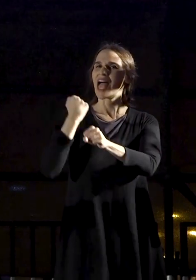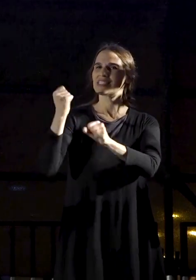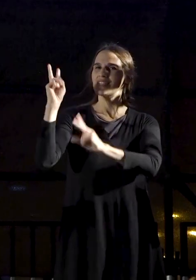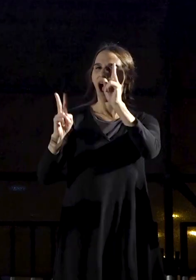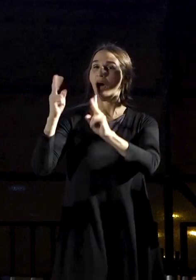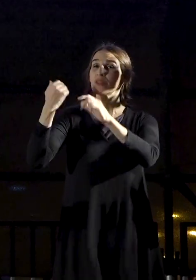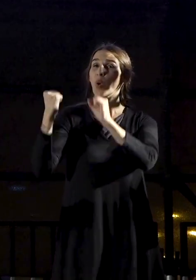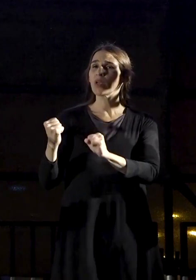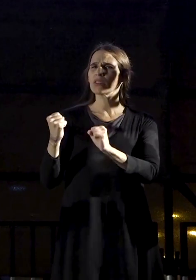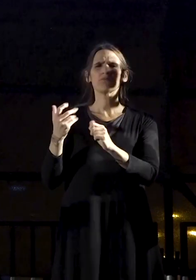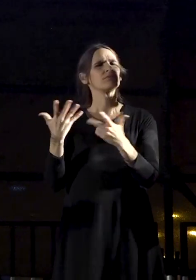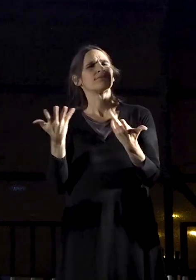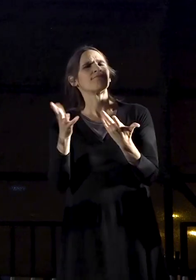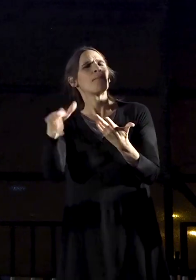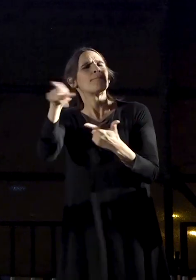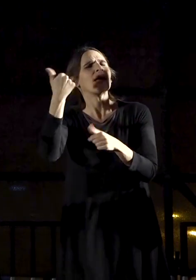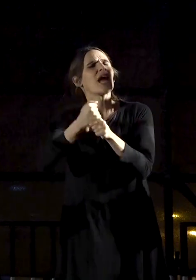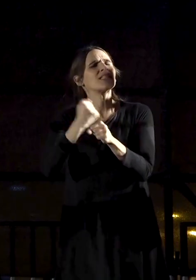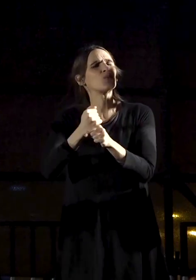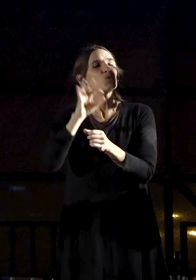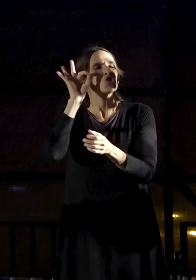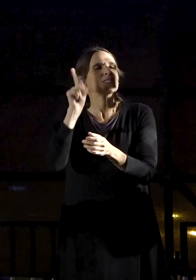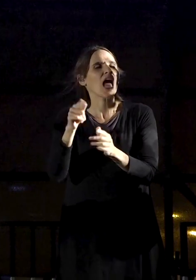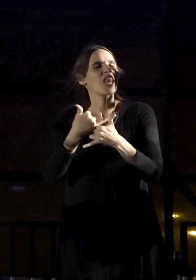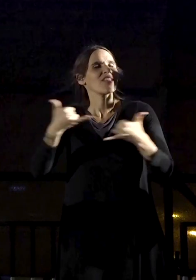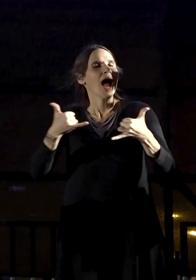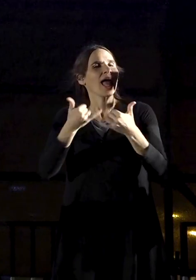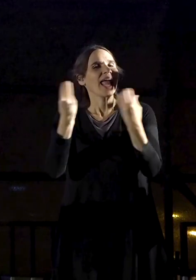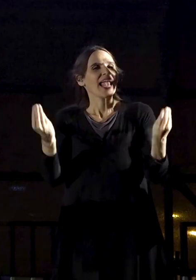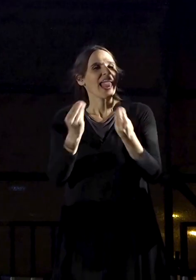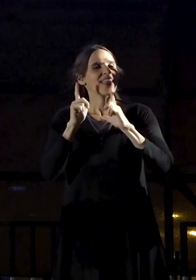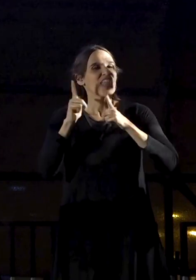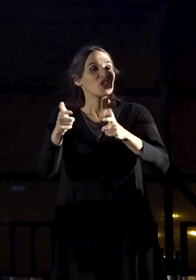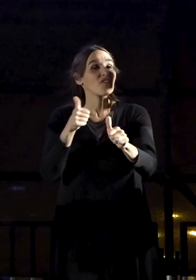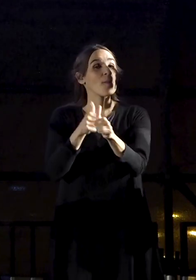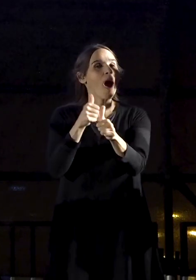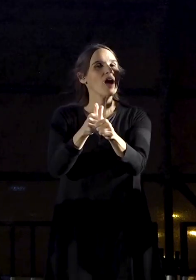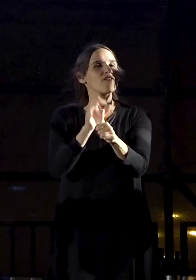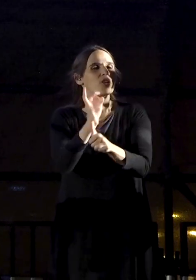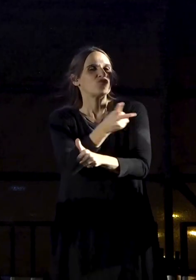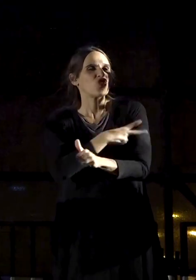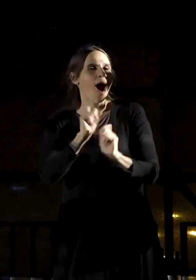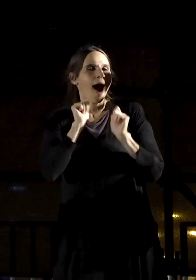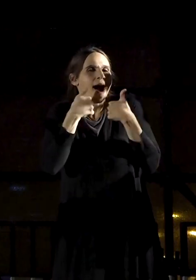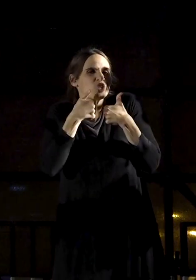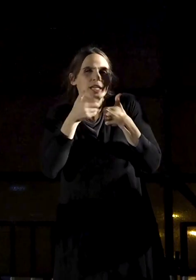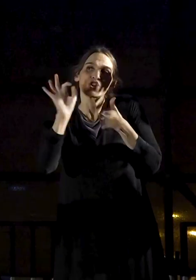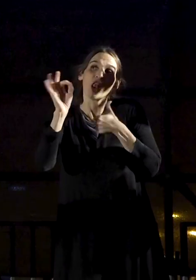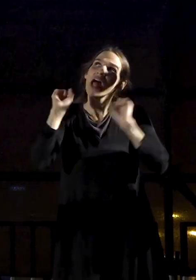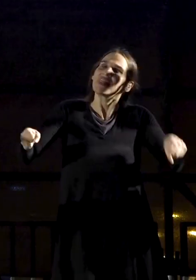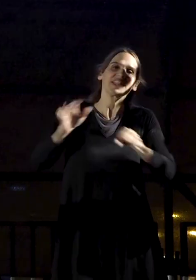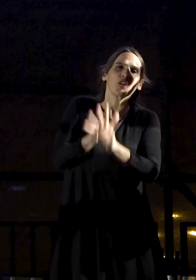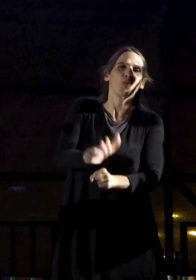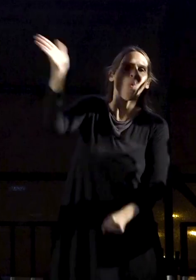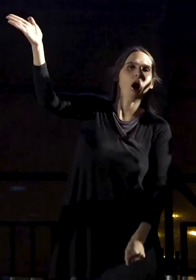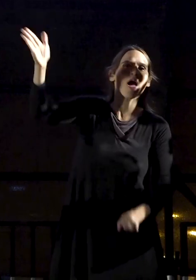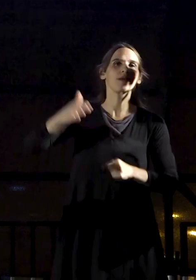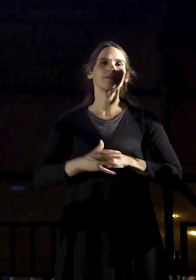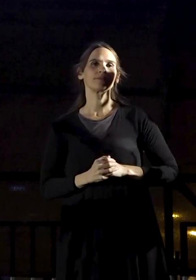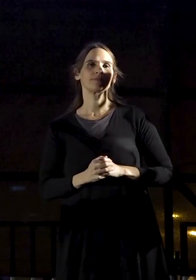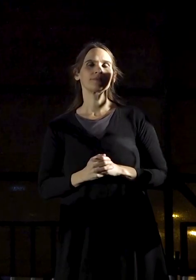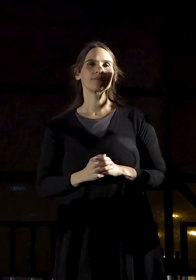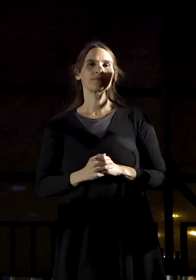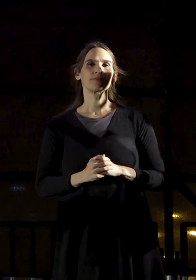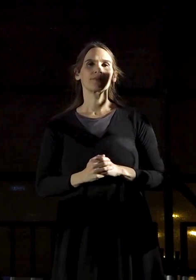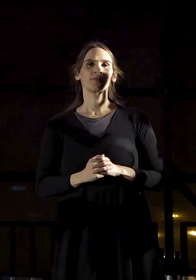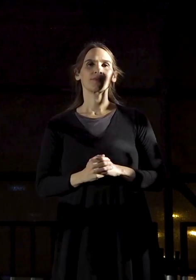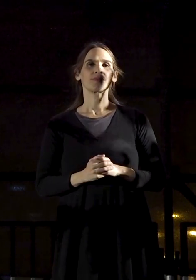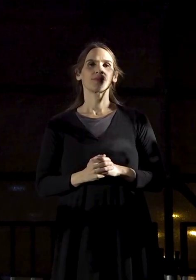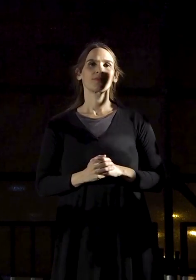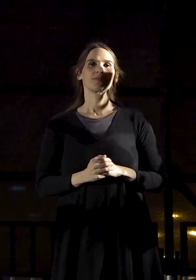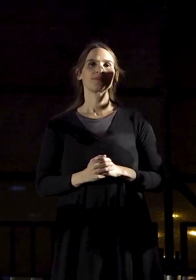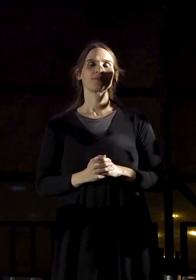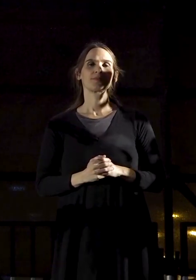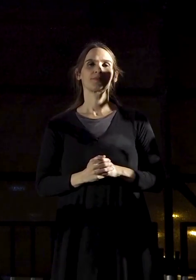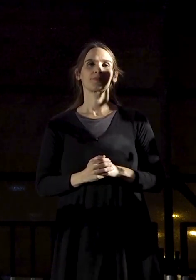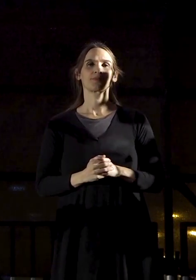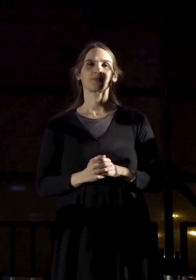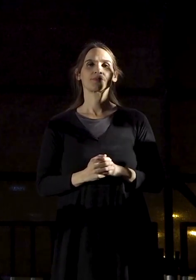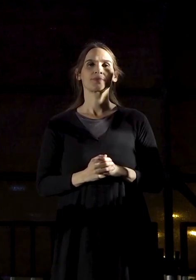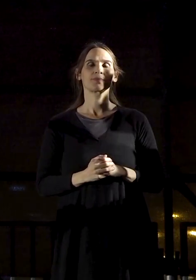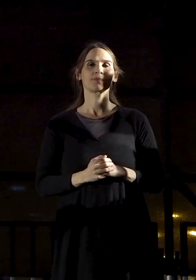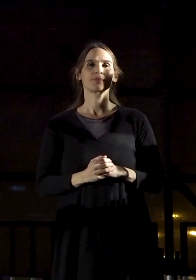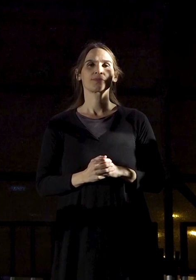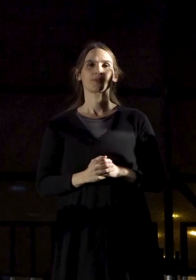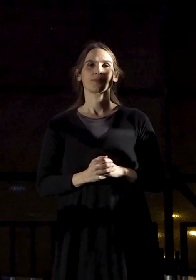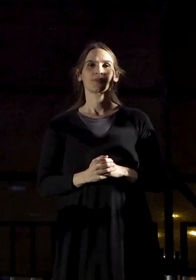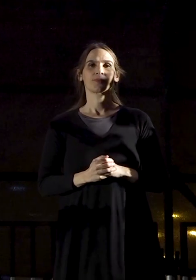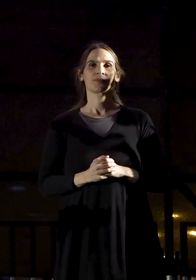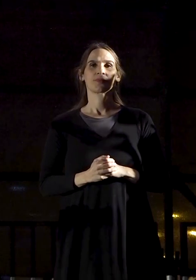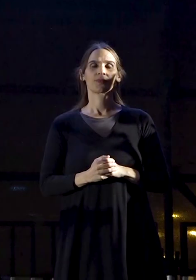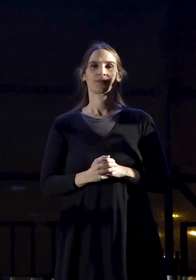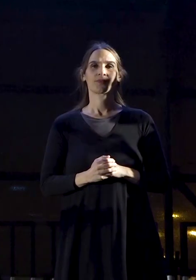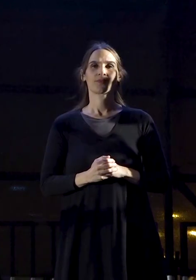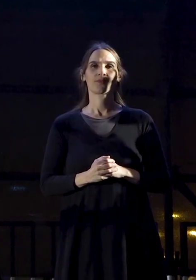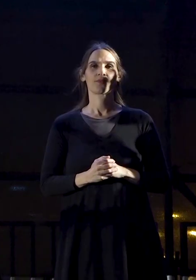what will you do when you’re required to develop weapons and surveillance tools for a dictatorship's secret police?